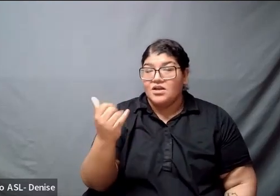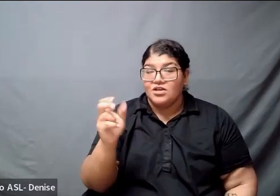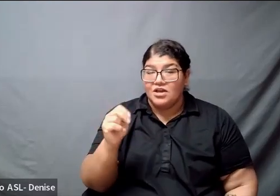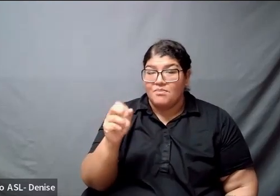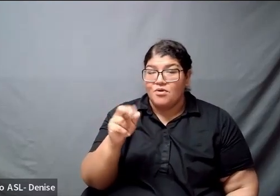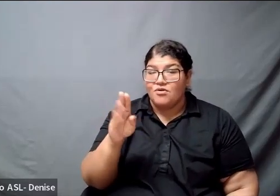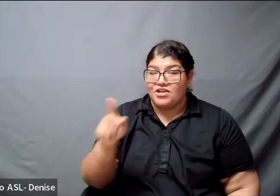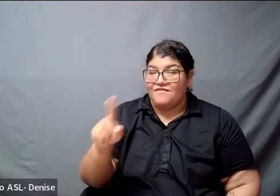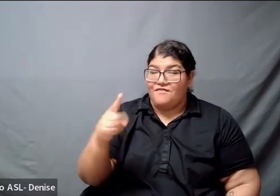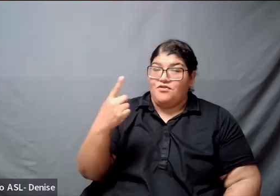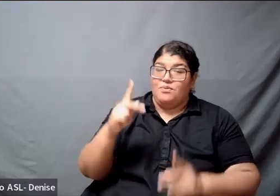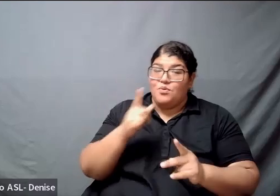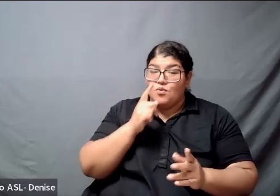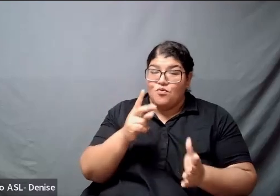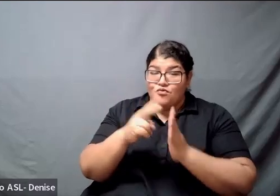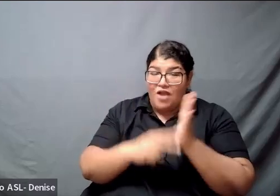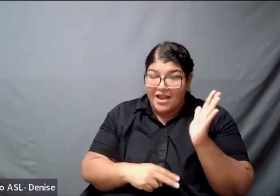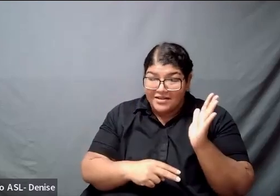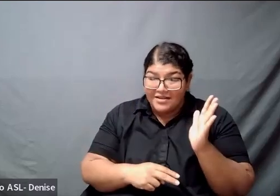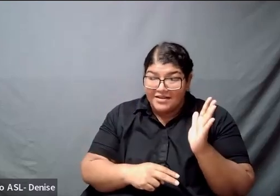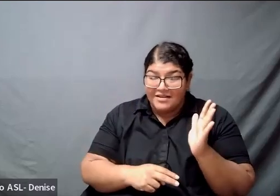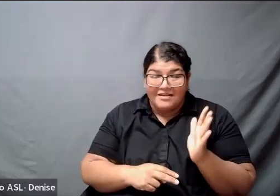and she's an editor and she looked at it and she was like,